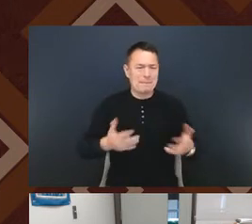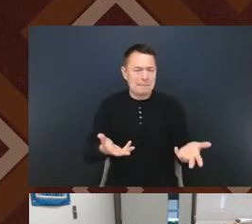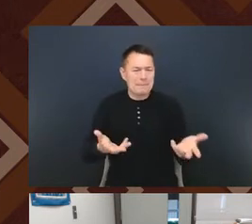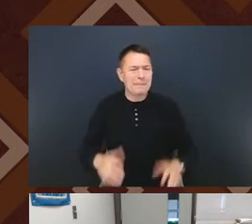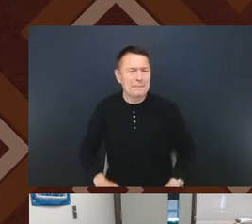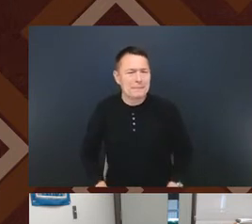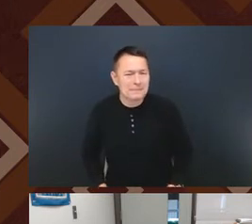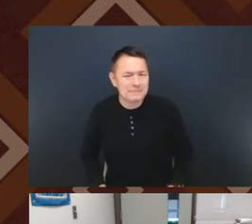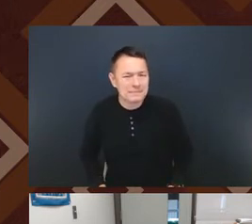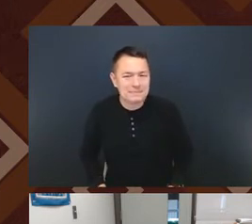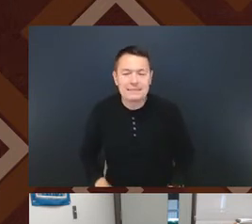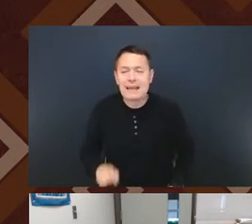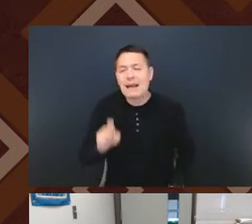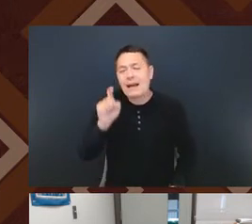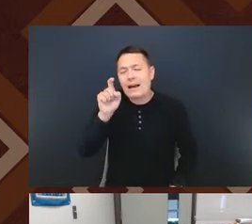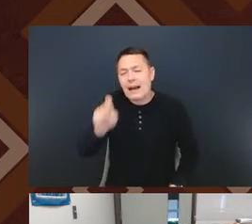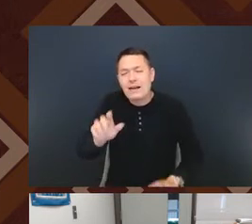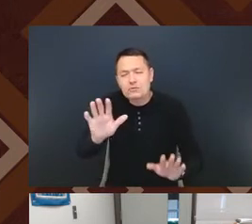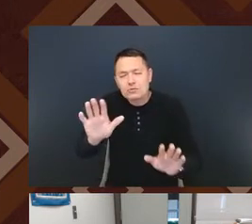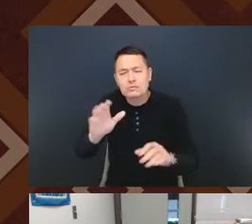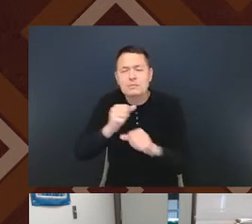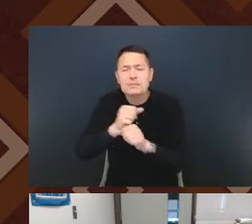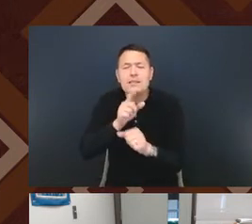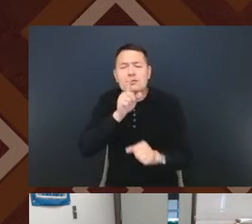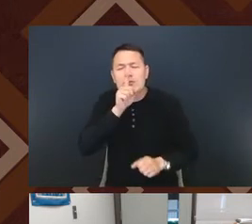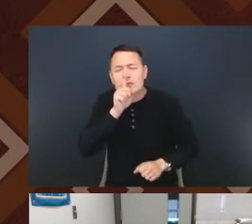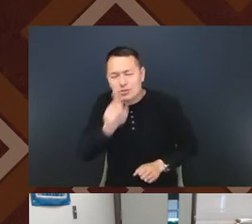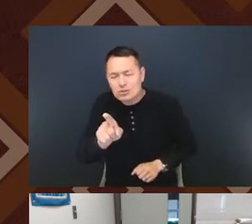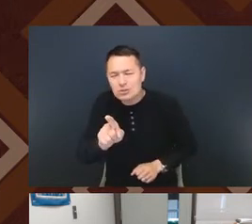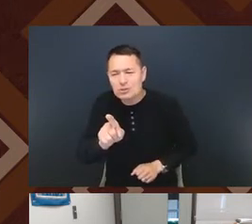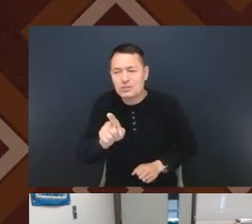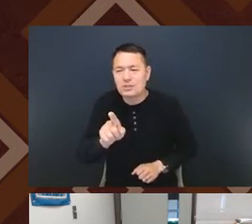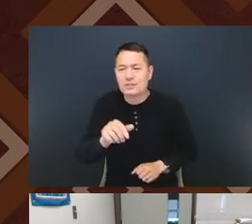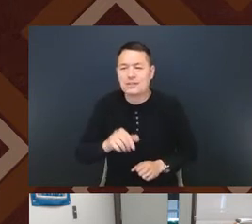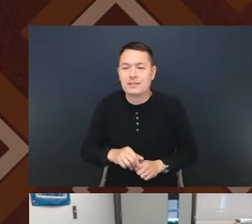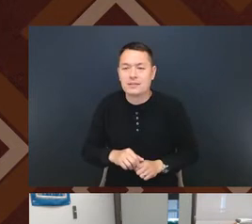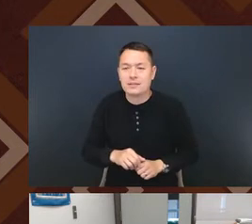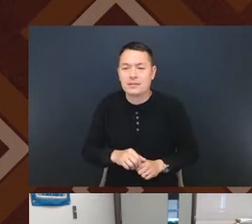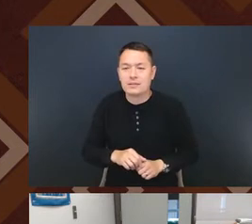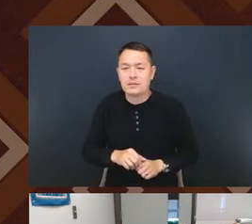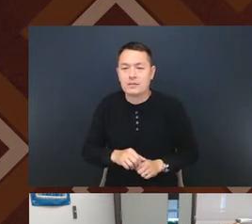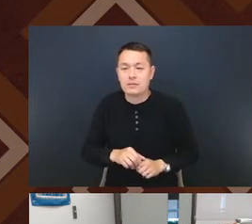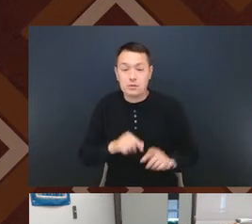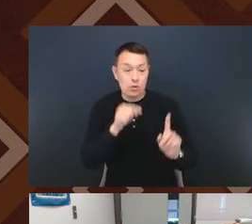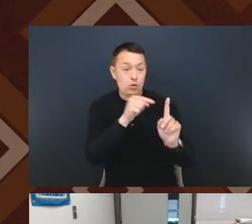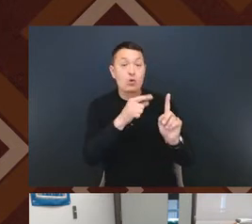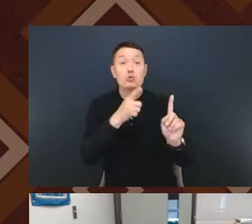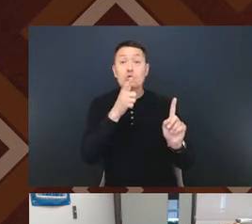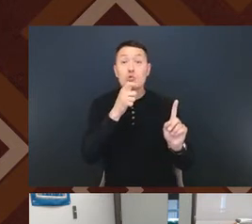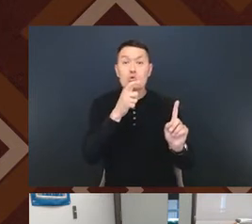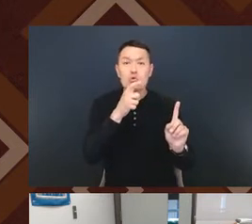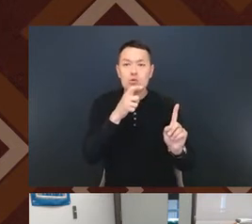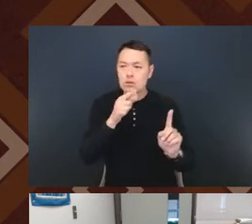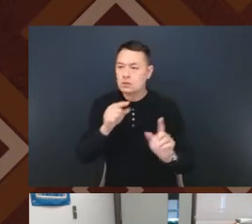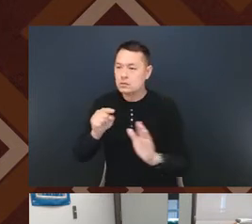we have to make sure that the perpetrators of violence are punished